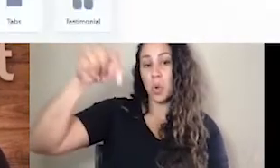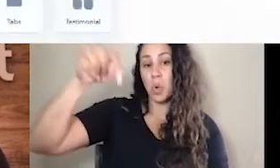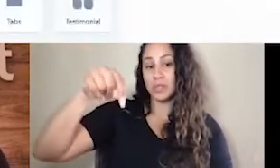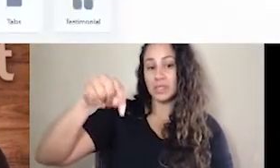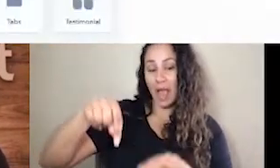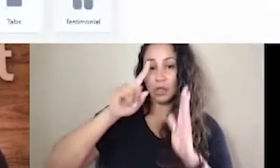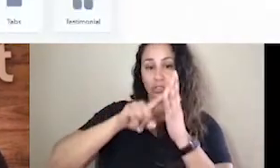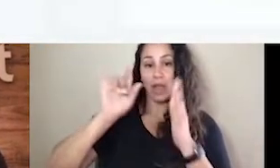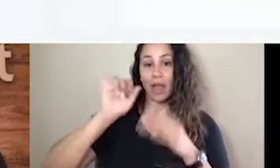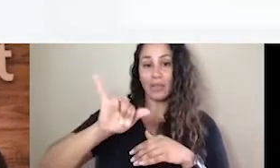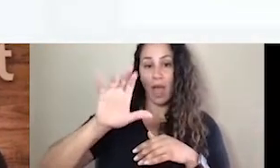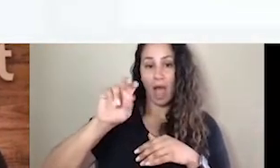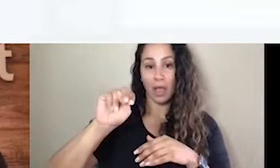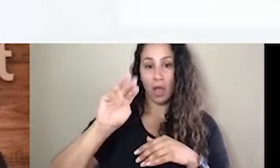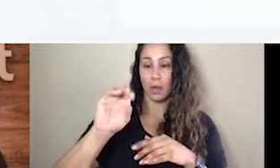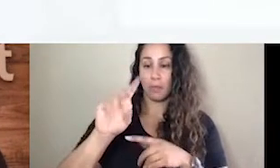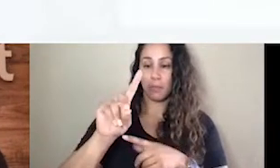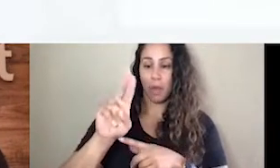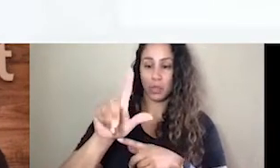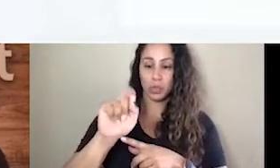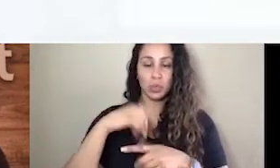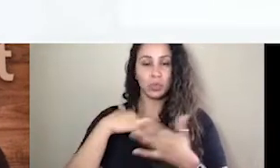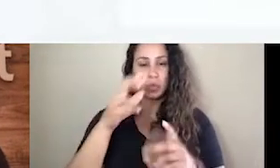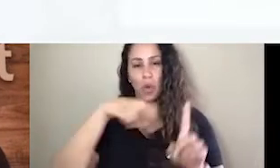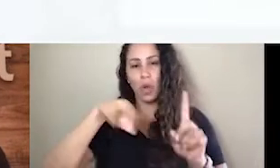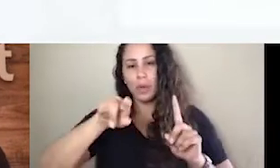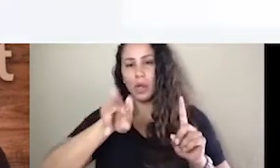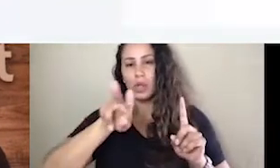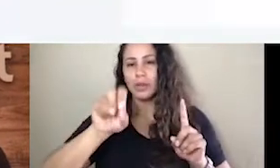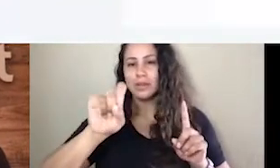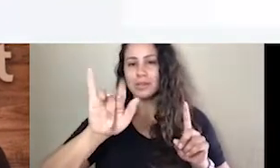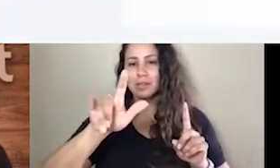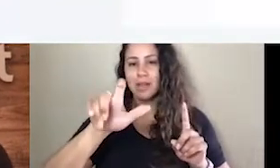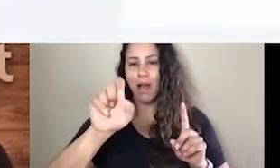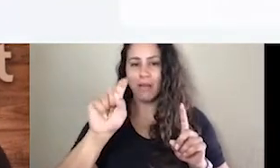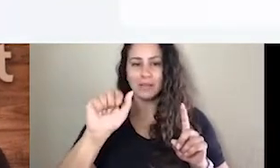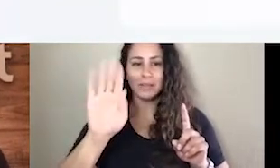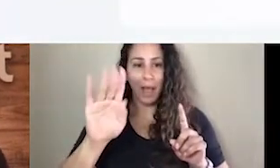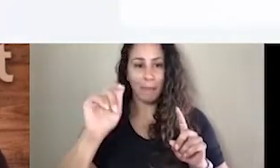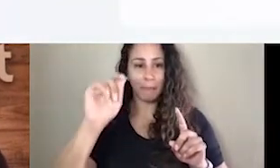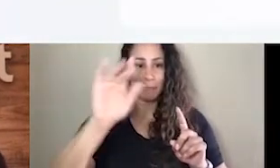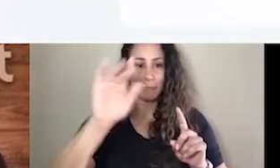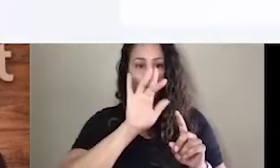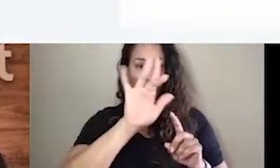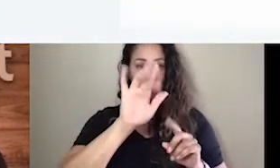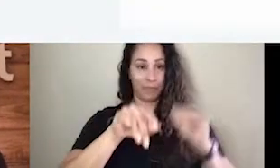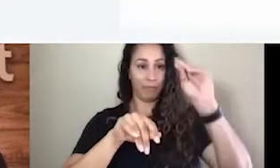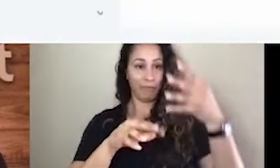THEN I HOP OVER TO THE STYLES TAB. AND WE HAVE THIS TOP LEVEL GROUP CALLED PRECEPTS.